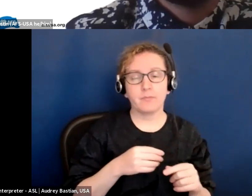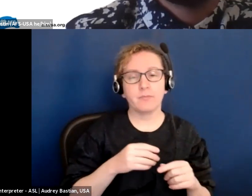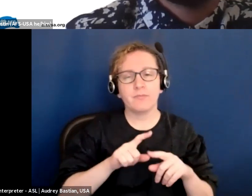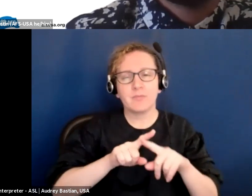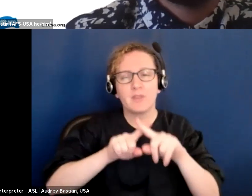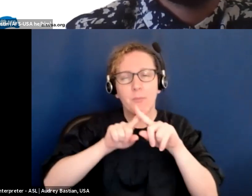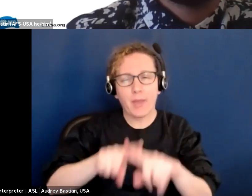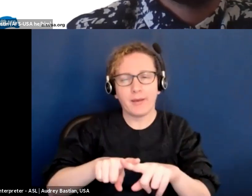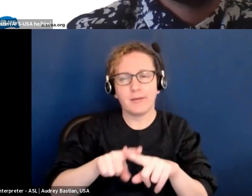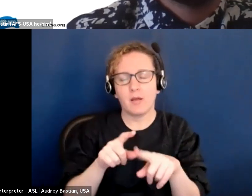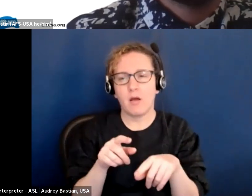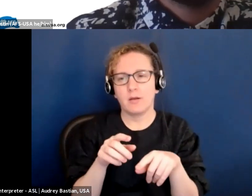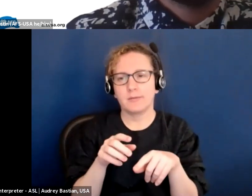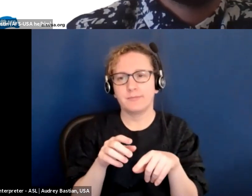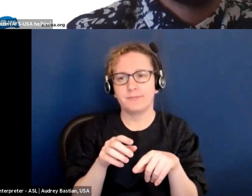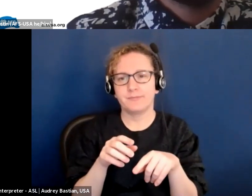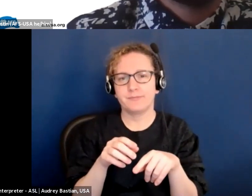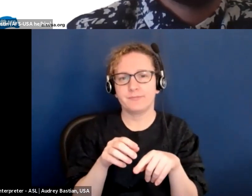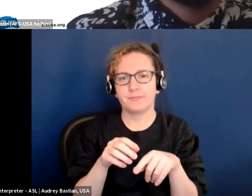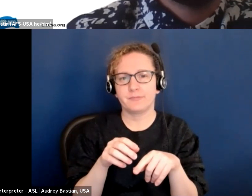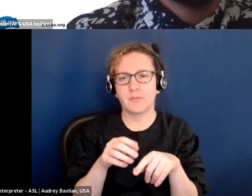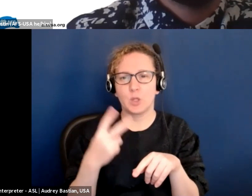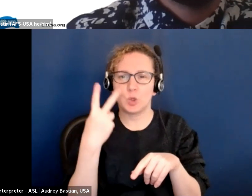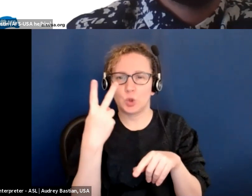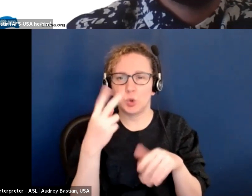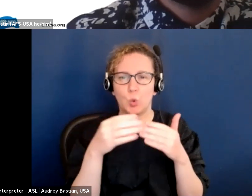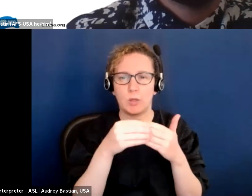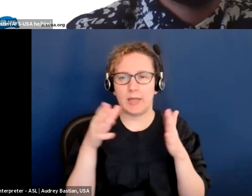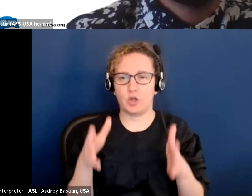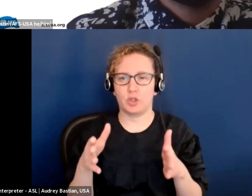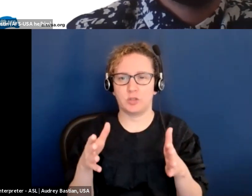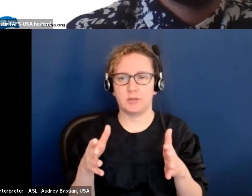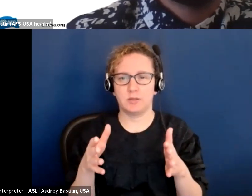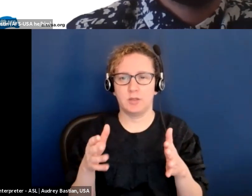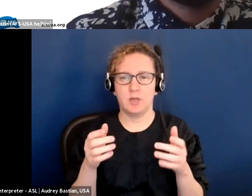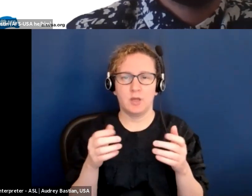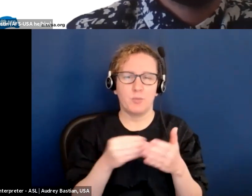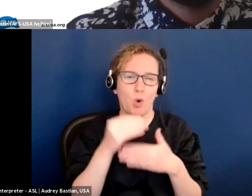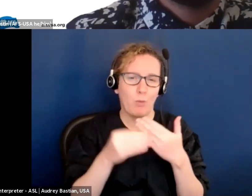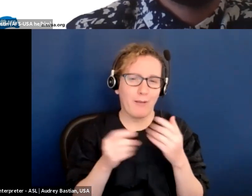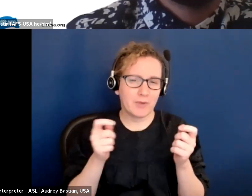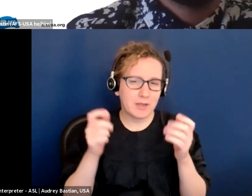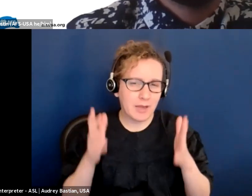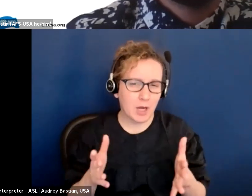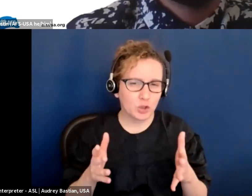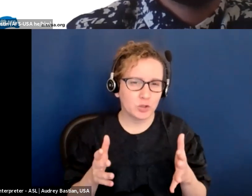at least two leaders or program facilitators per small